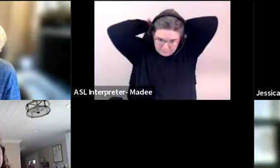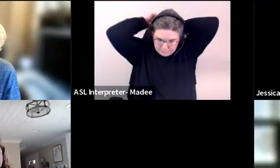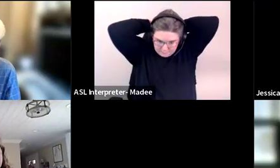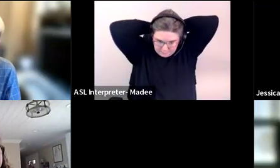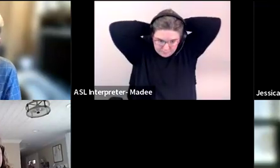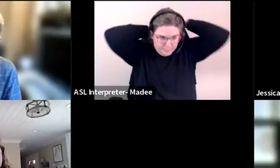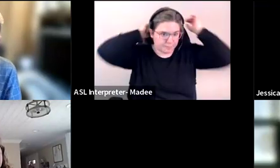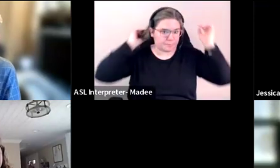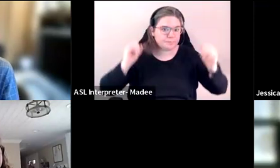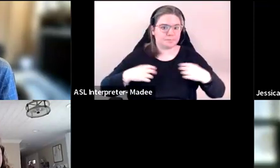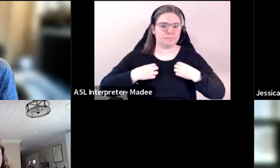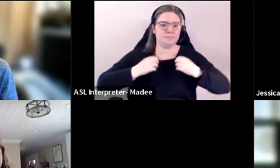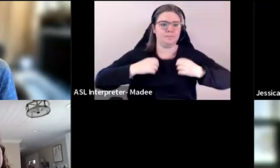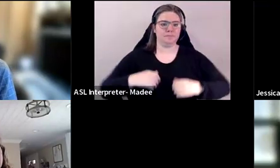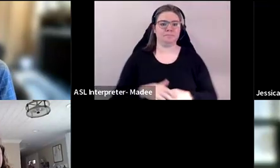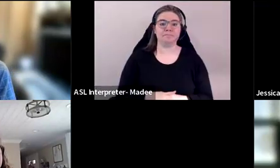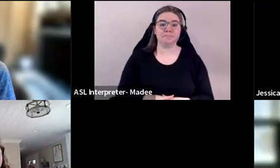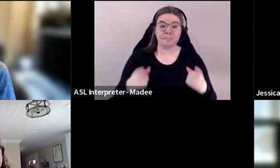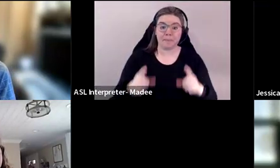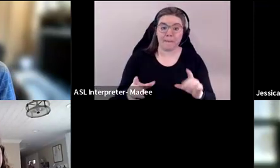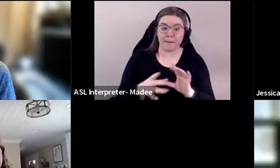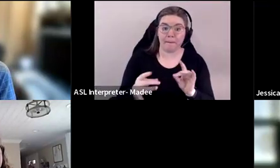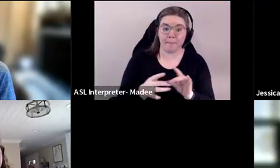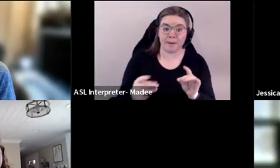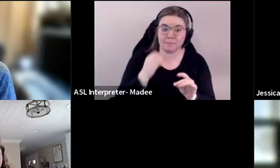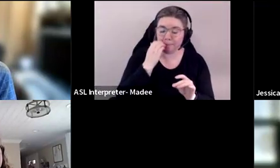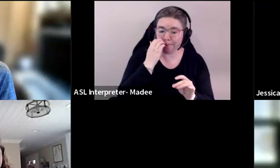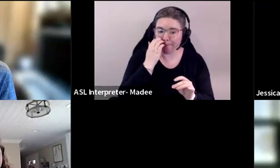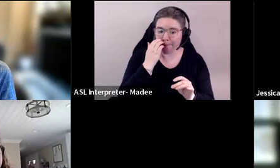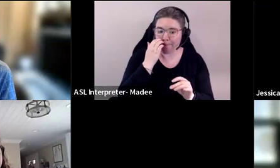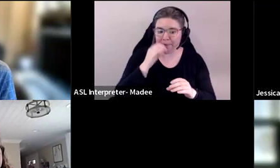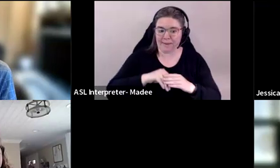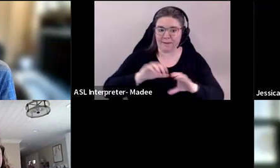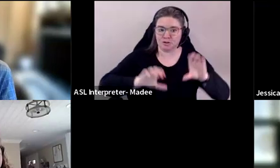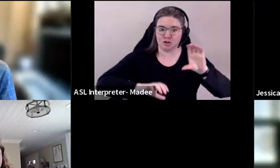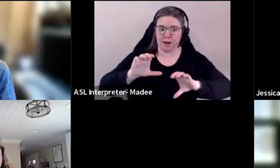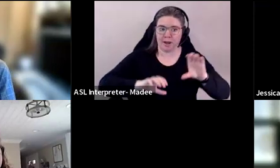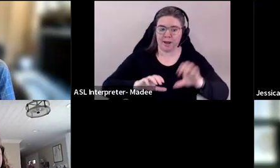Rebecca /APRIL: We have a comment in the chat, Catherine.